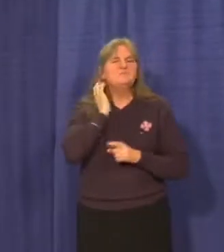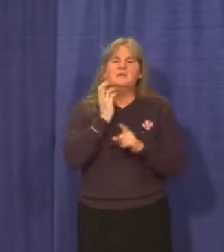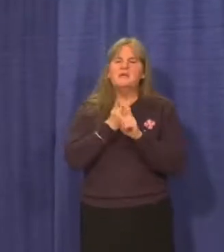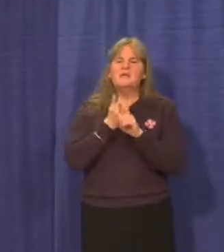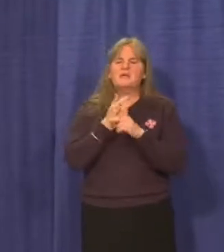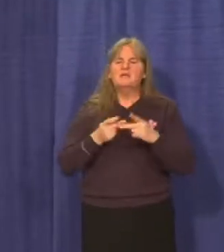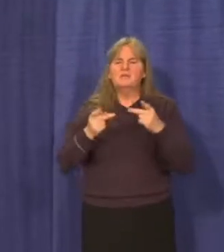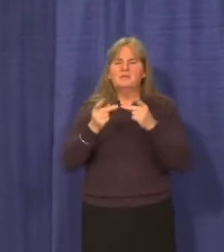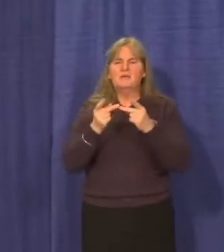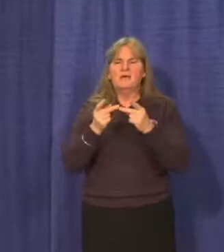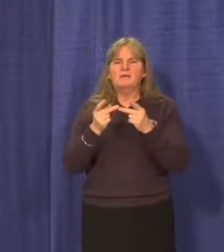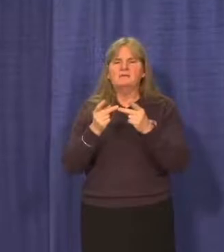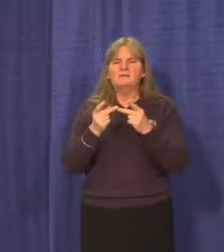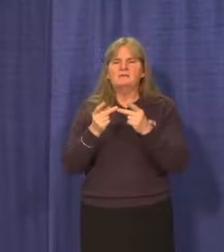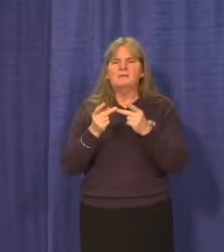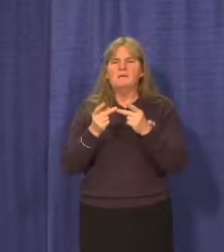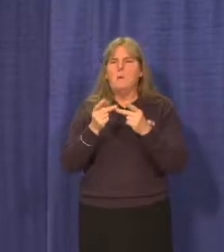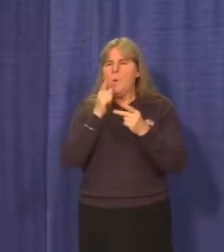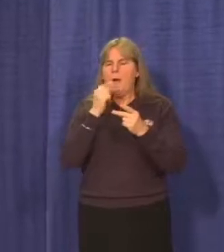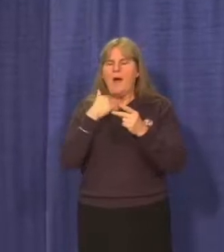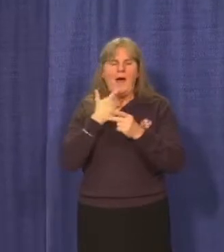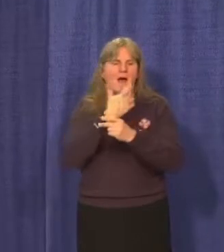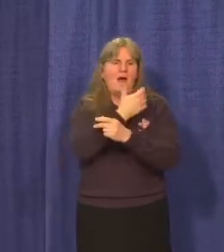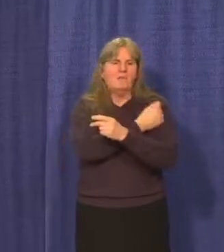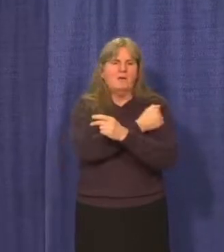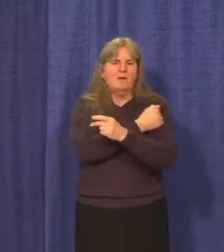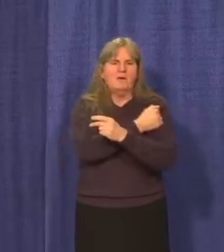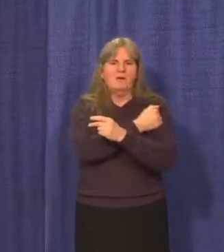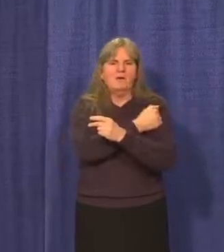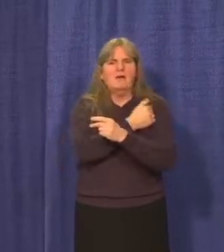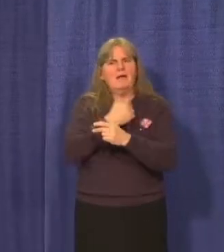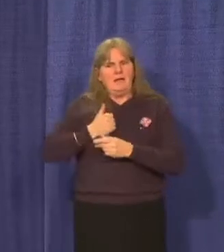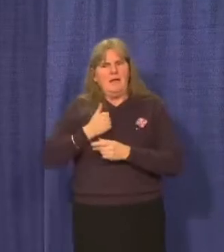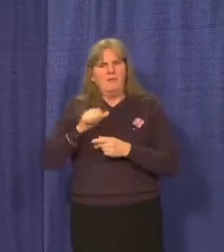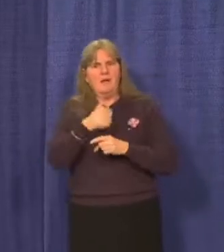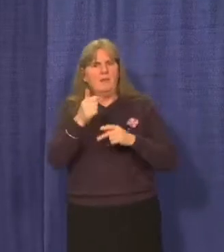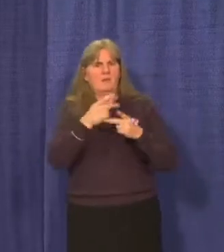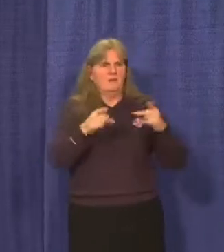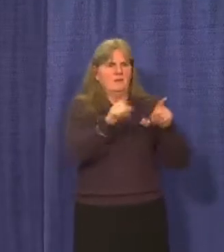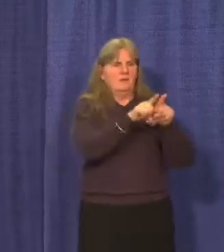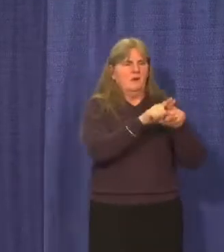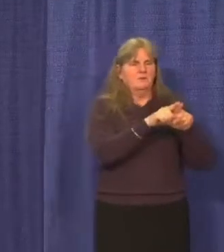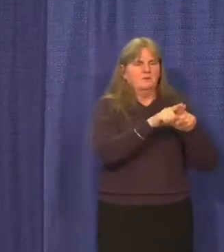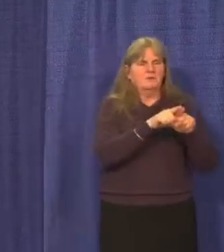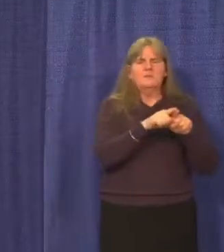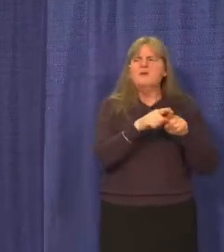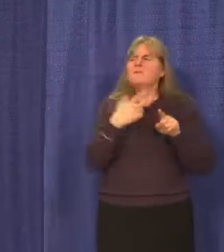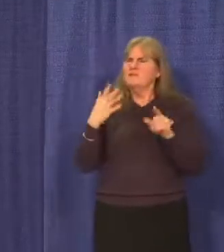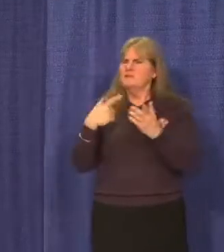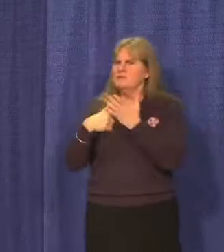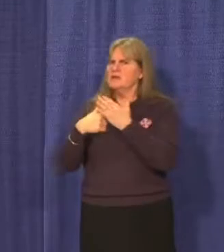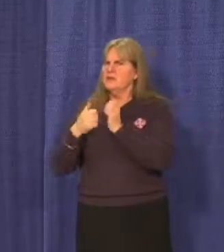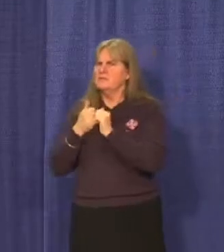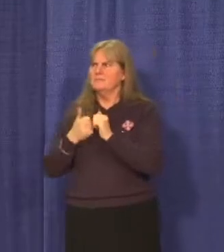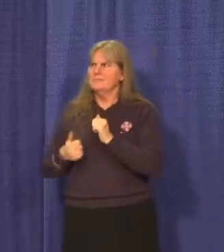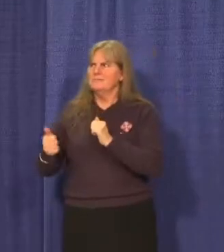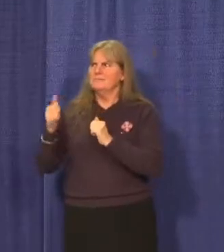concerns. And I don't just mean in Canada, you know, we had conversations with the Prime Minister about